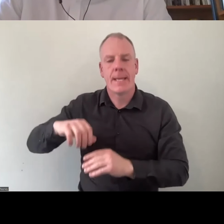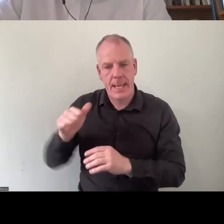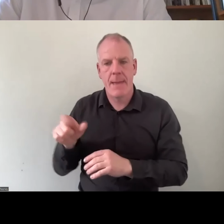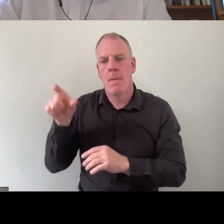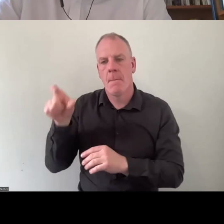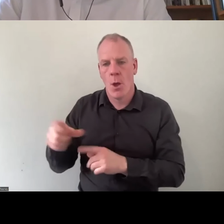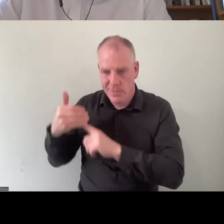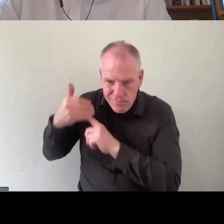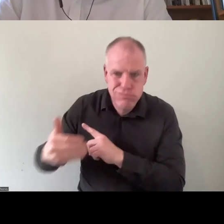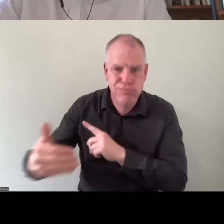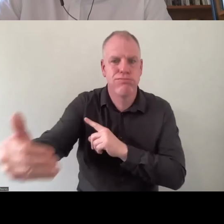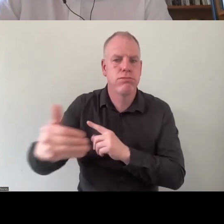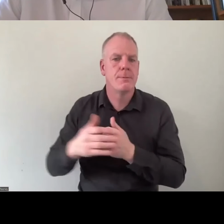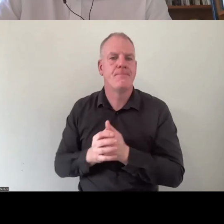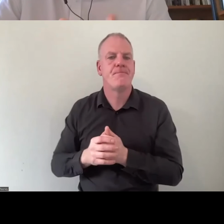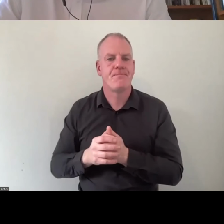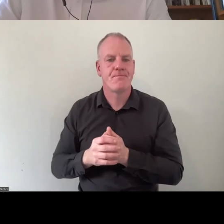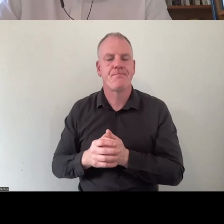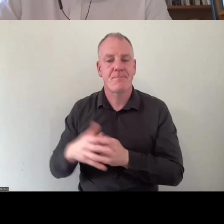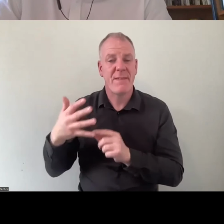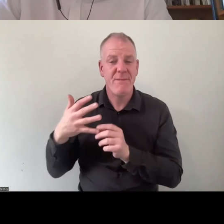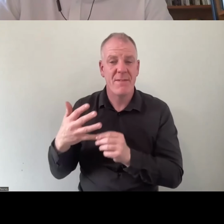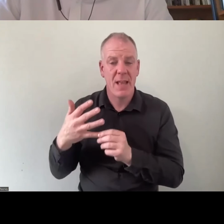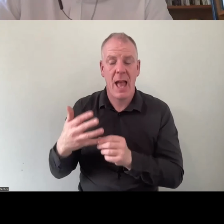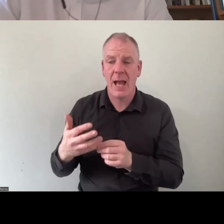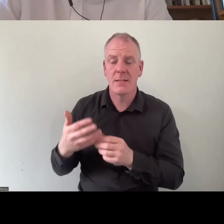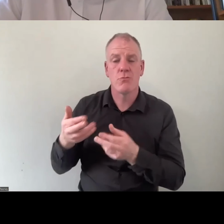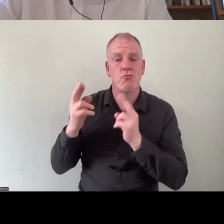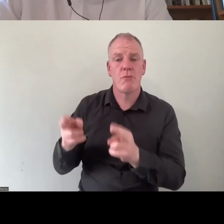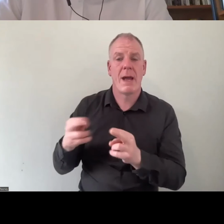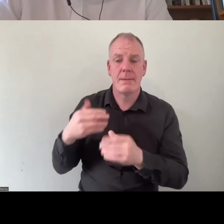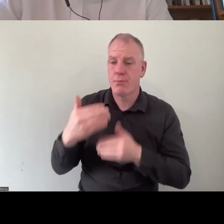and you have the right, again, procedures in place to do so.